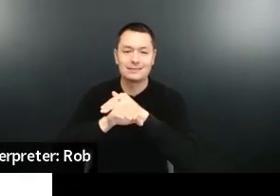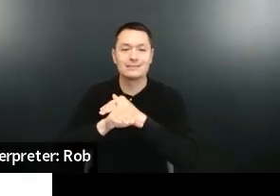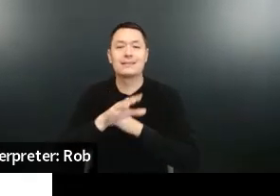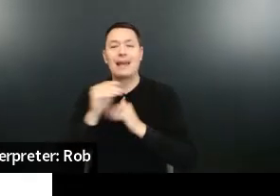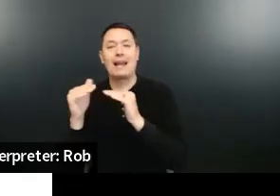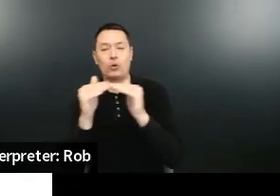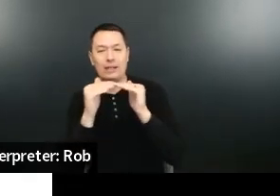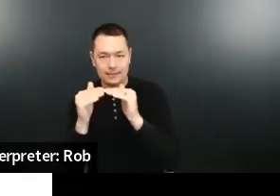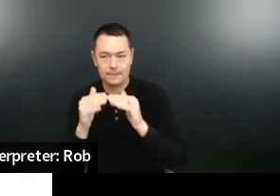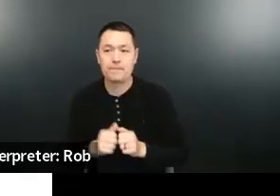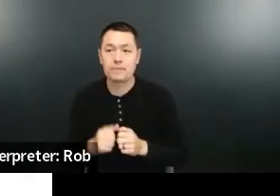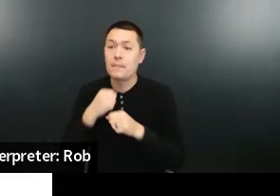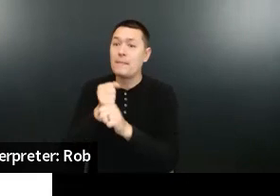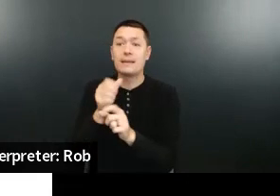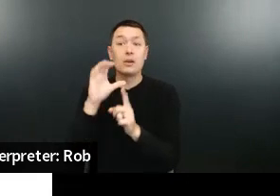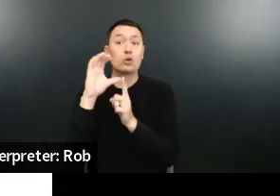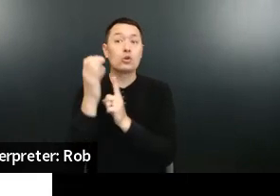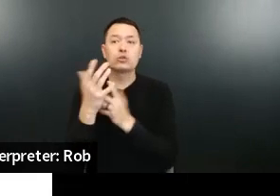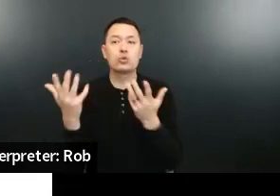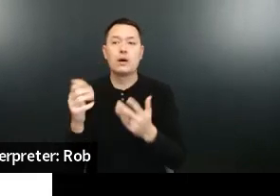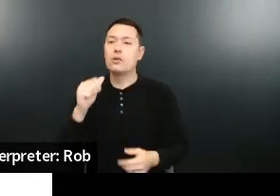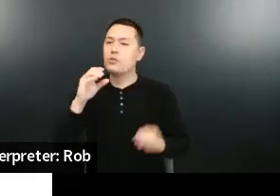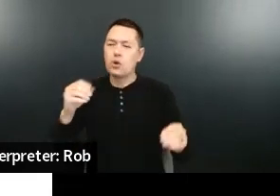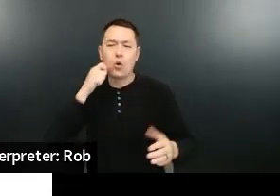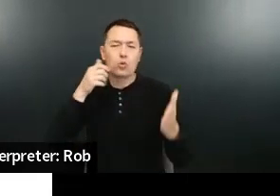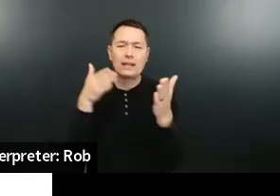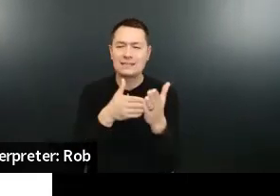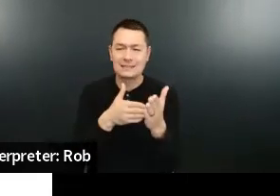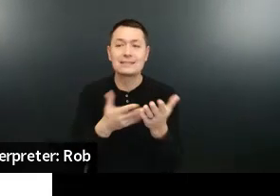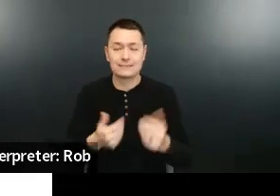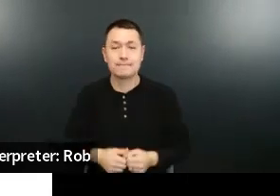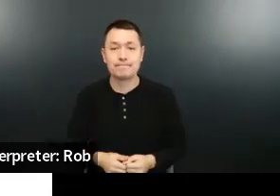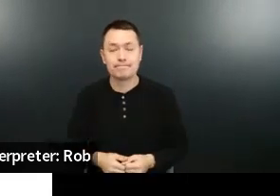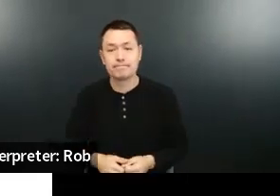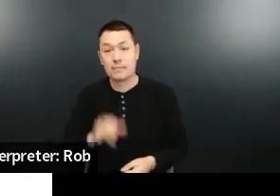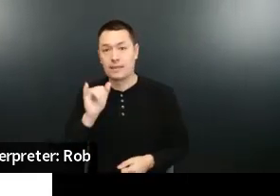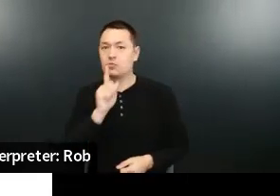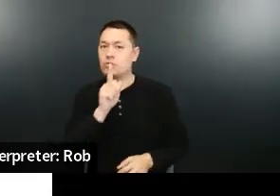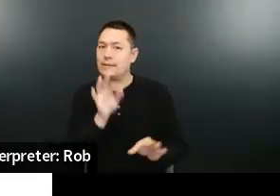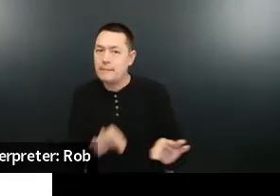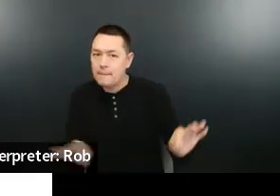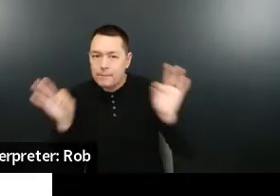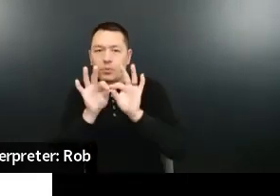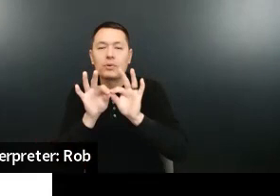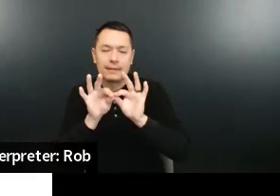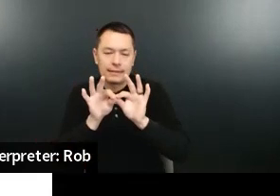in creating a culture of Antero system. So all of those things are really important for us to remember